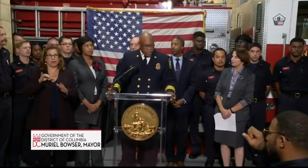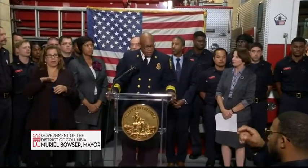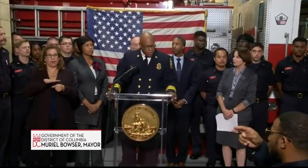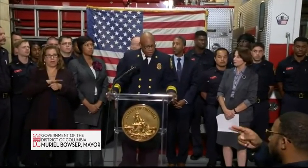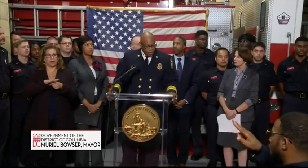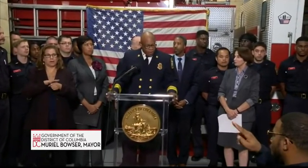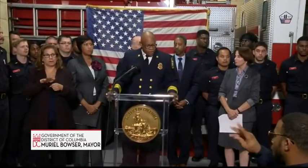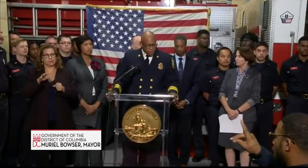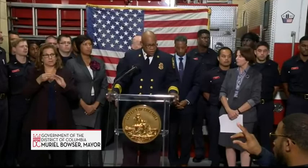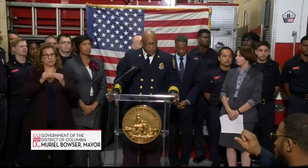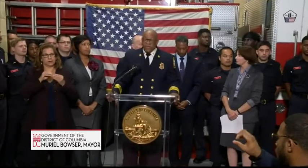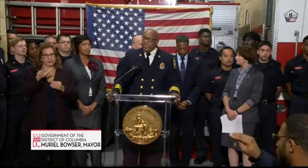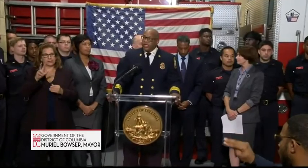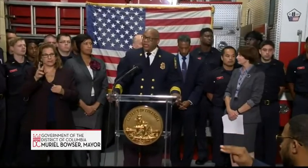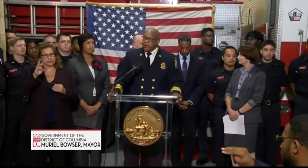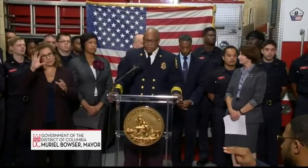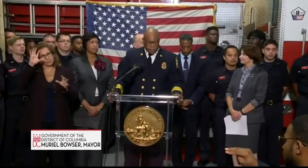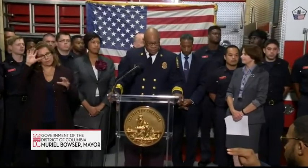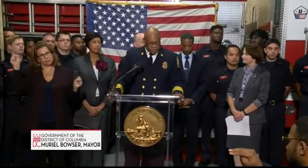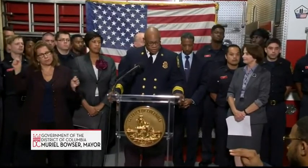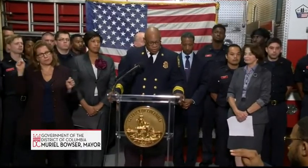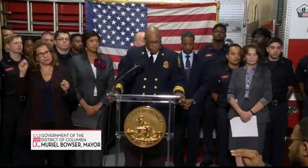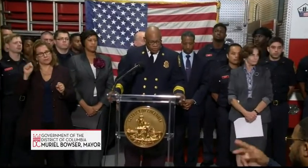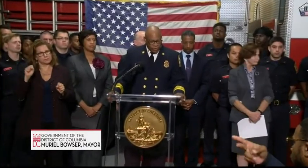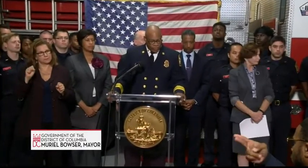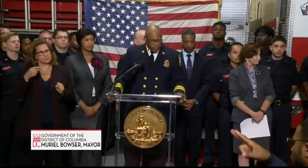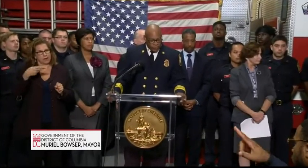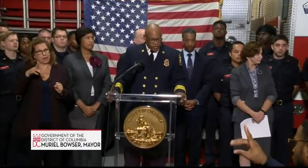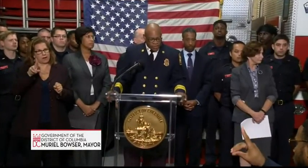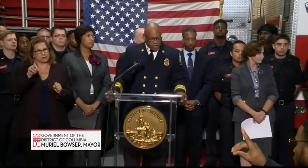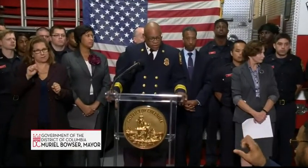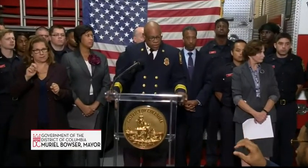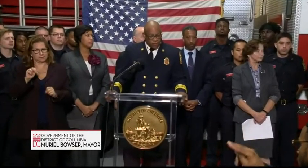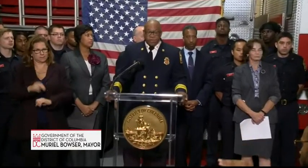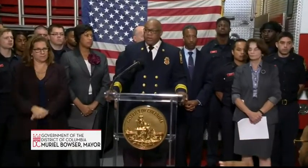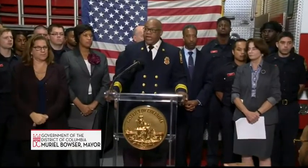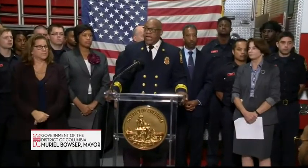TODAY MARKS 17 YEARS SINCE THE HORRIFIC TRAGEDIES WHICH PLAYED